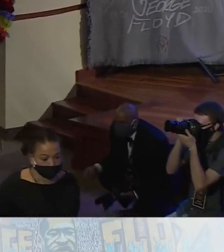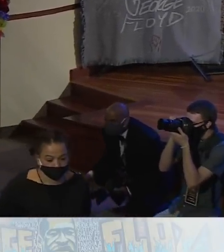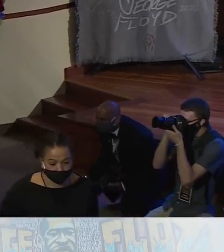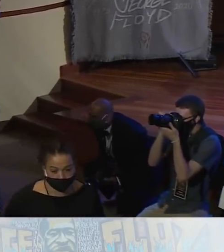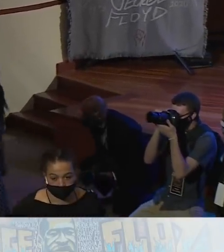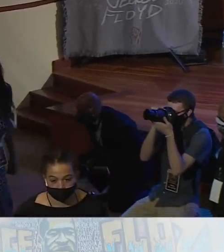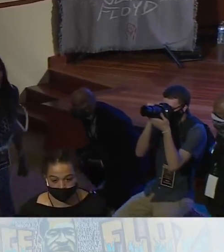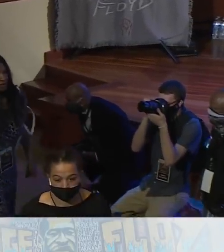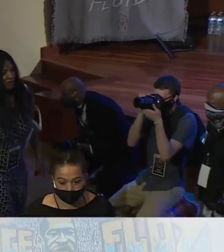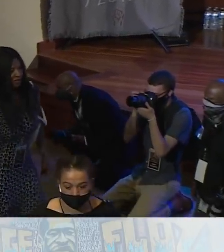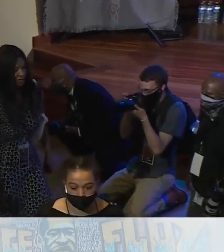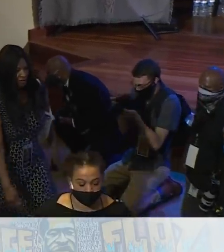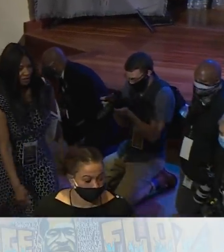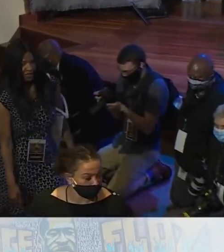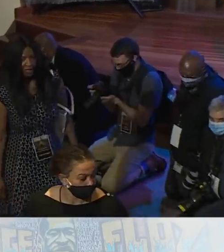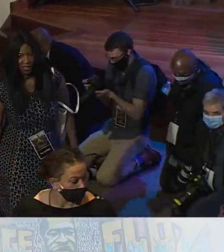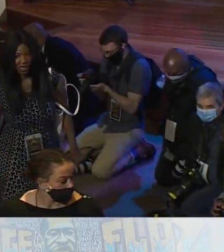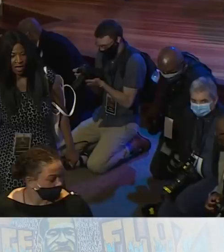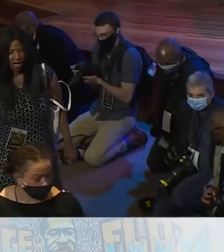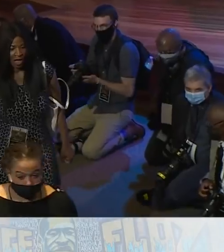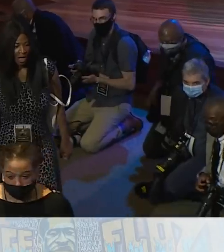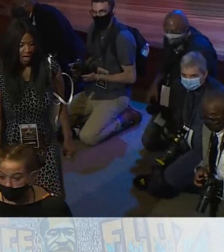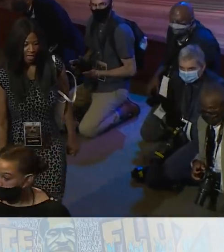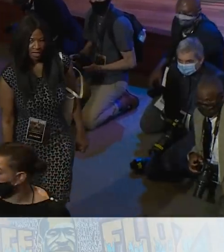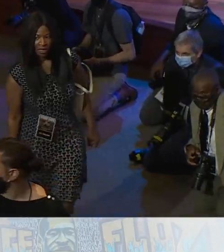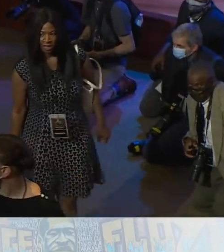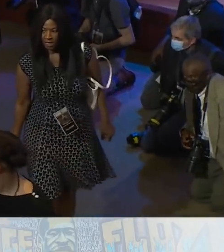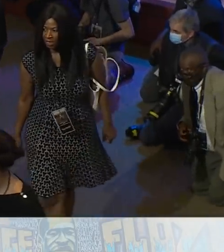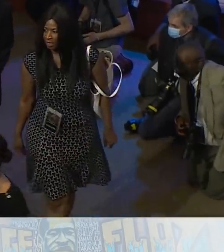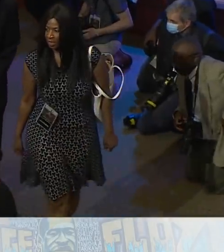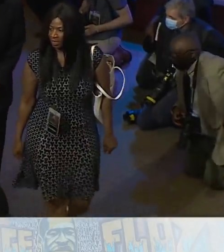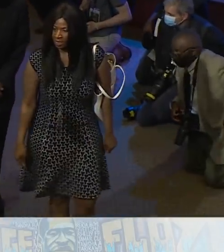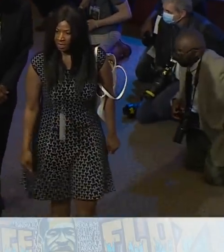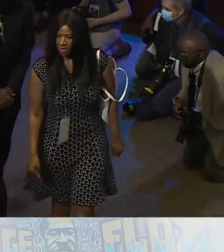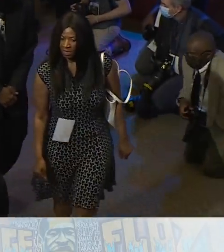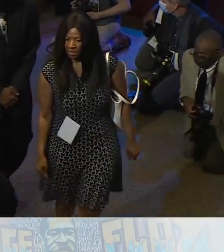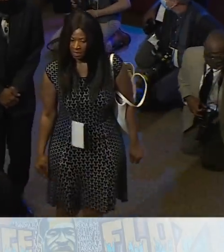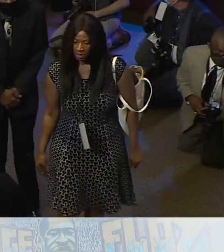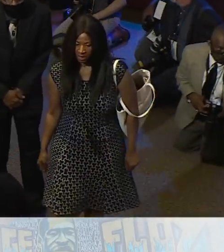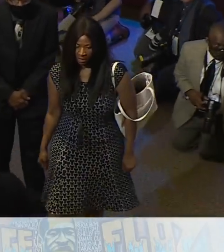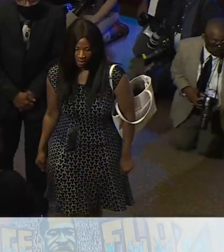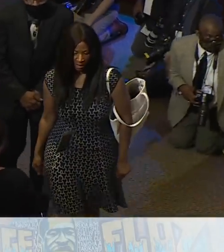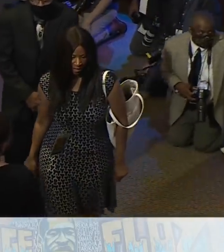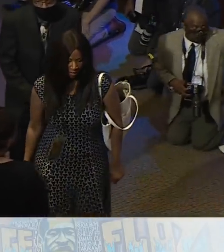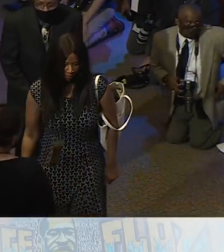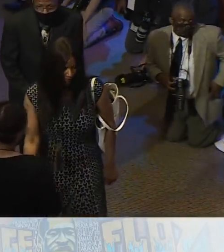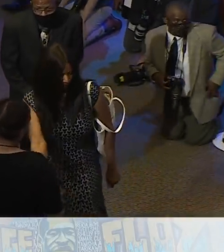EXCUSE ME, LADIES AND GENTLEMEN. AGAIN, WE NEED YOU TO SOCIALLY DISTANCE YOURSELF. IT'S EVERY OTHER SEAT.